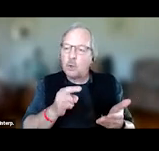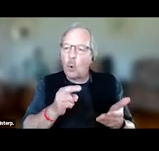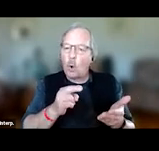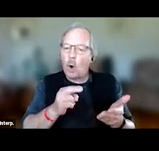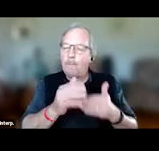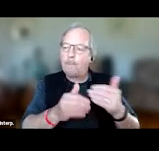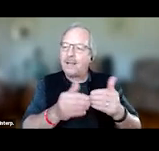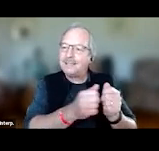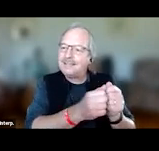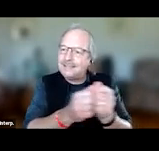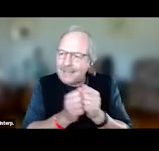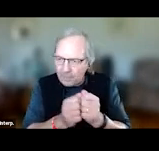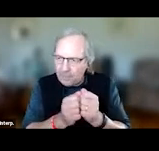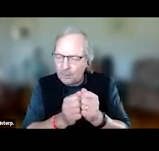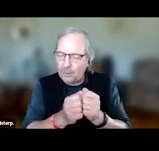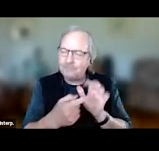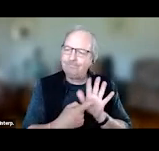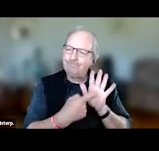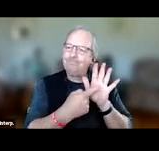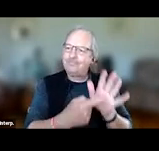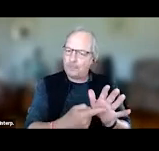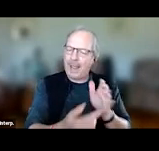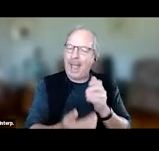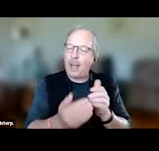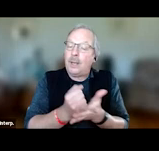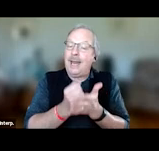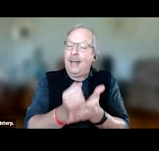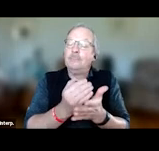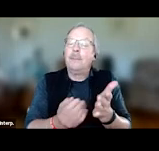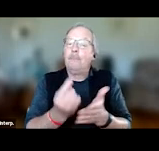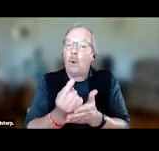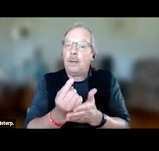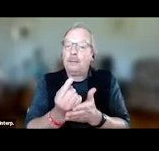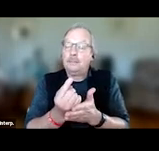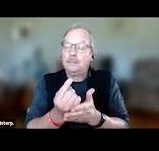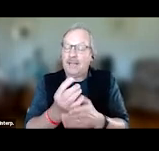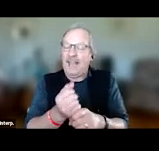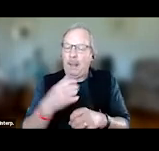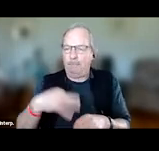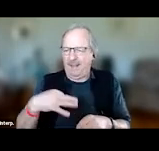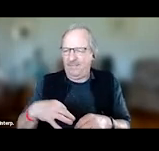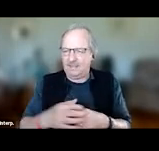is key to demonstrate how you can help somebody get this. Next slide.